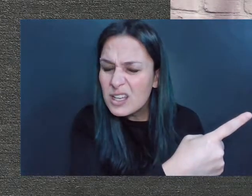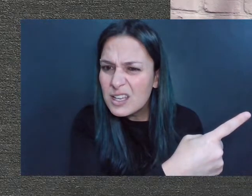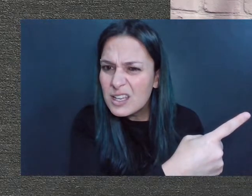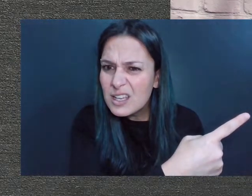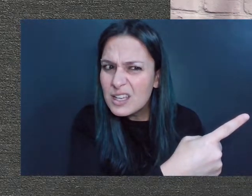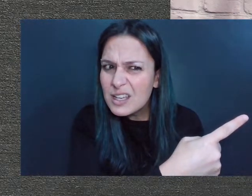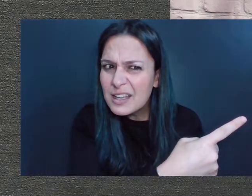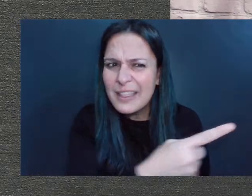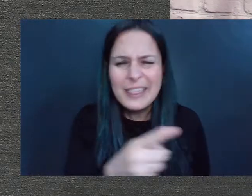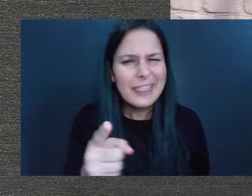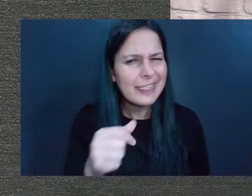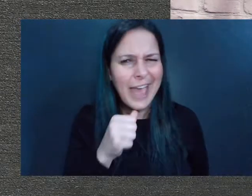That's not a school supply?